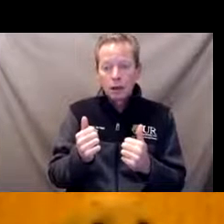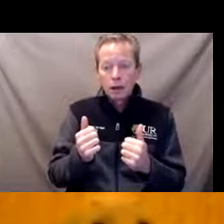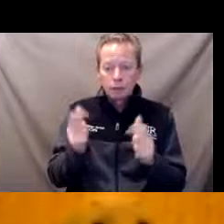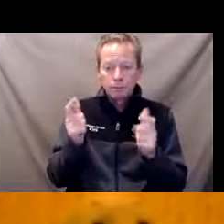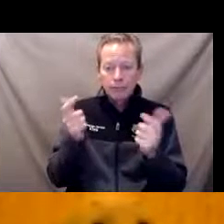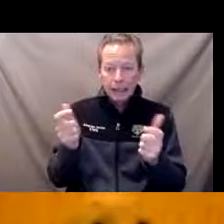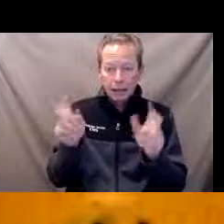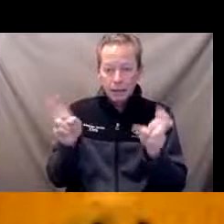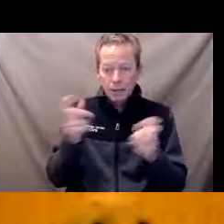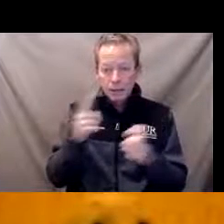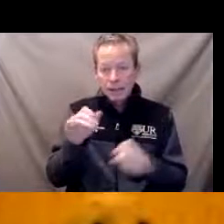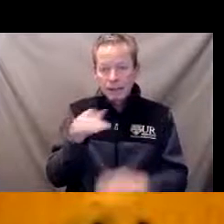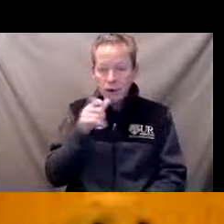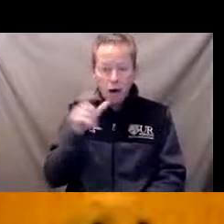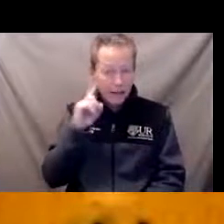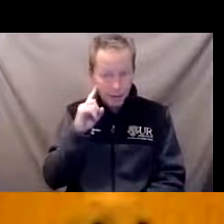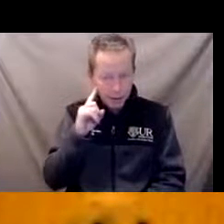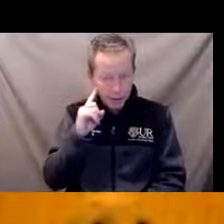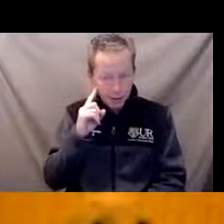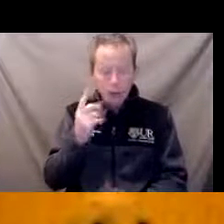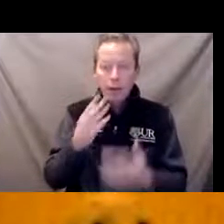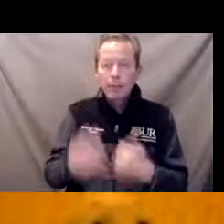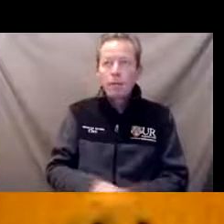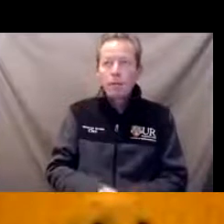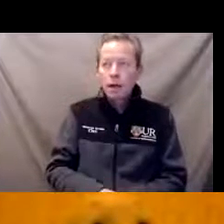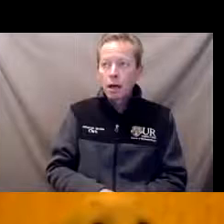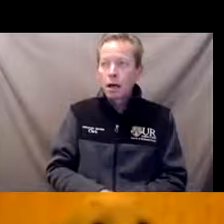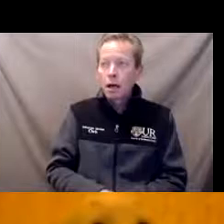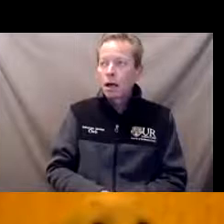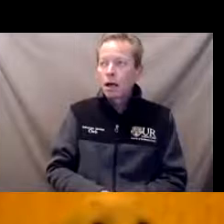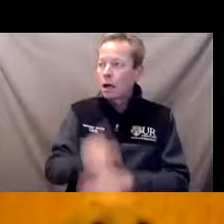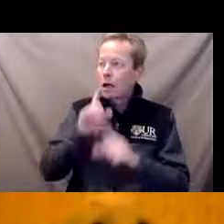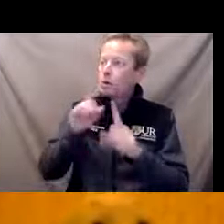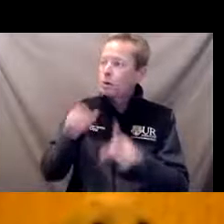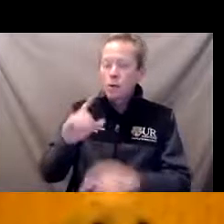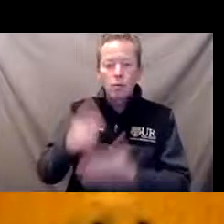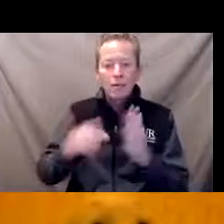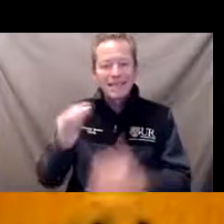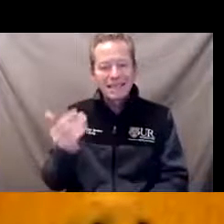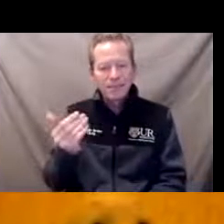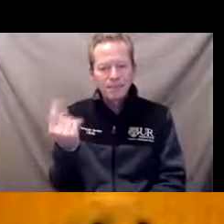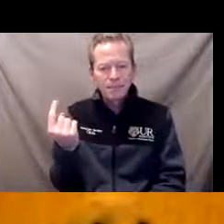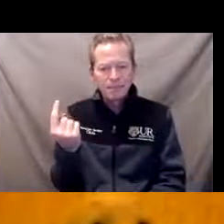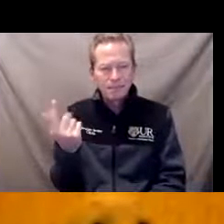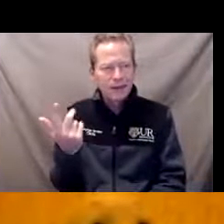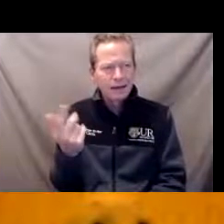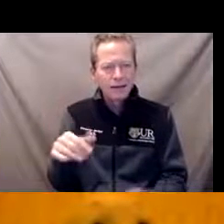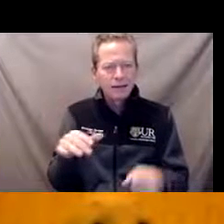not hearing they may be responding to what appears to be something that totally isn't making sense.